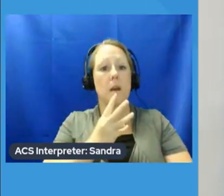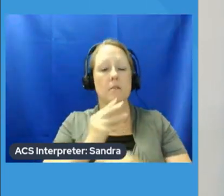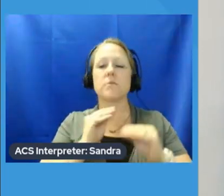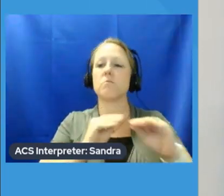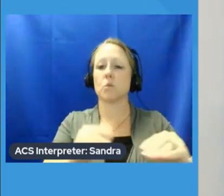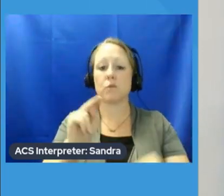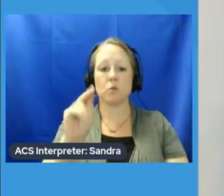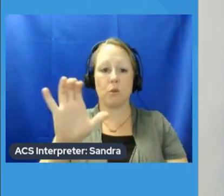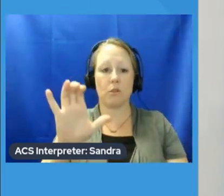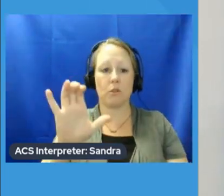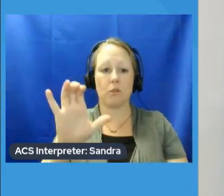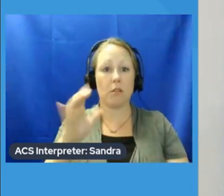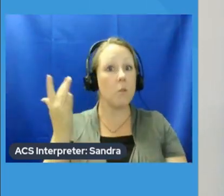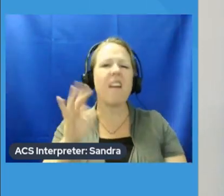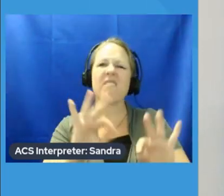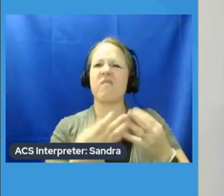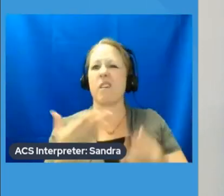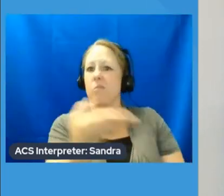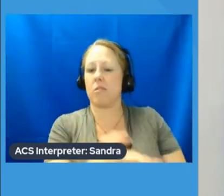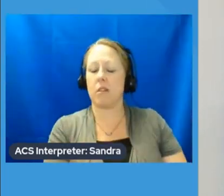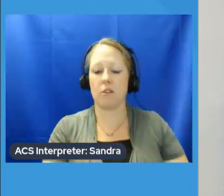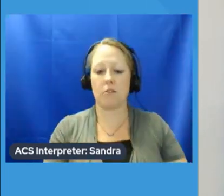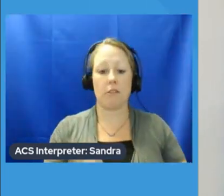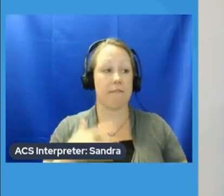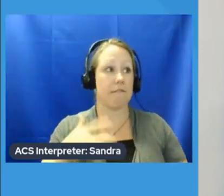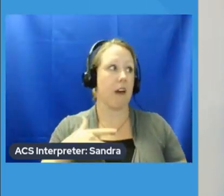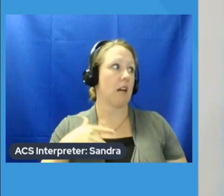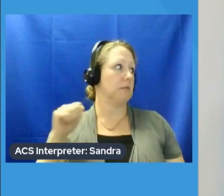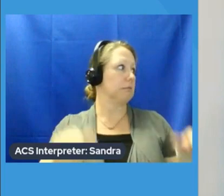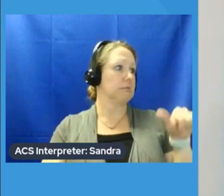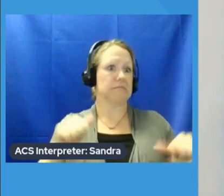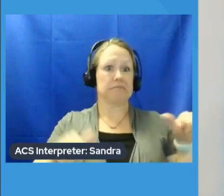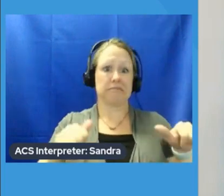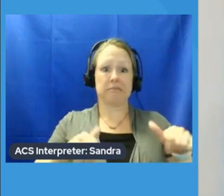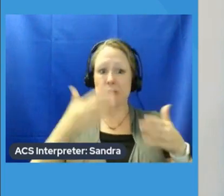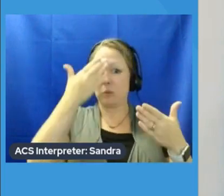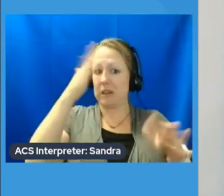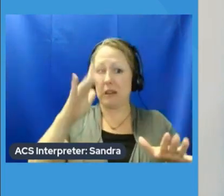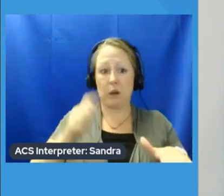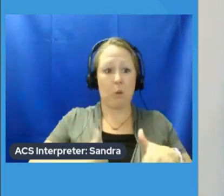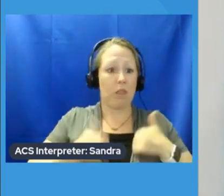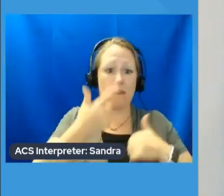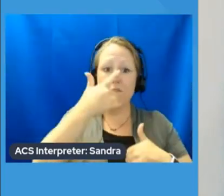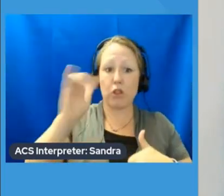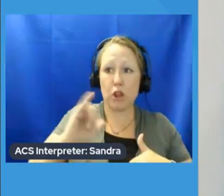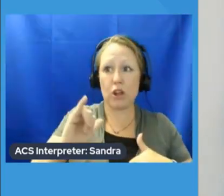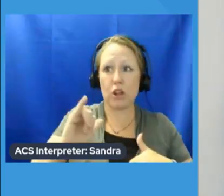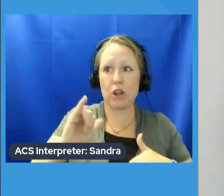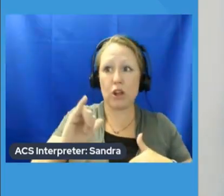It felt the great unknown and pretty intimidating too. North Carolina has a reputation